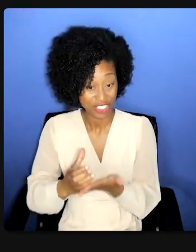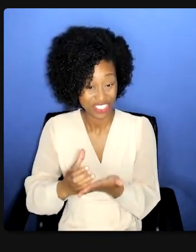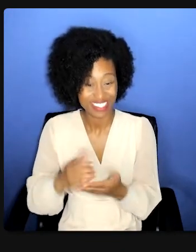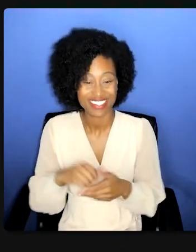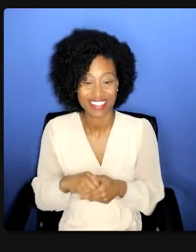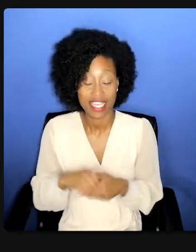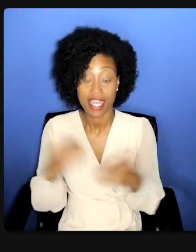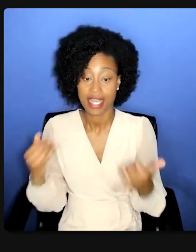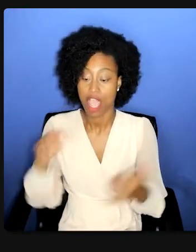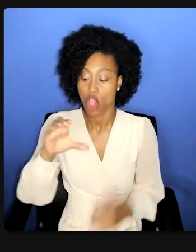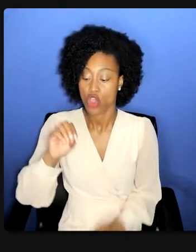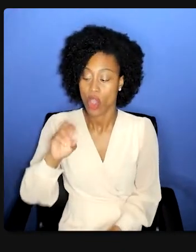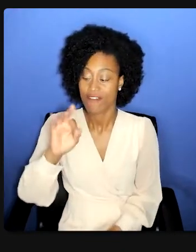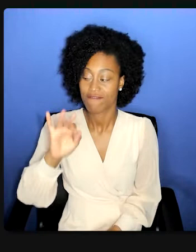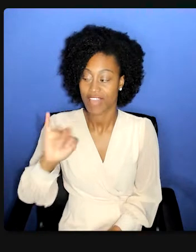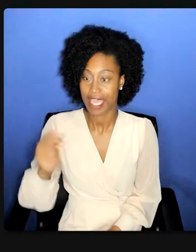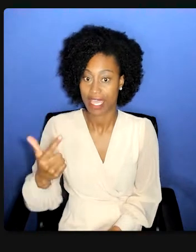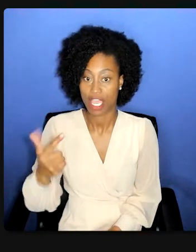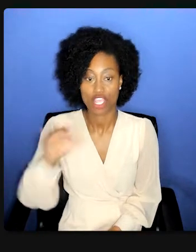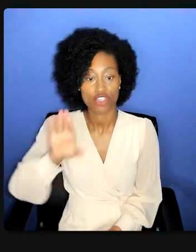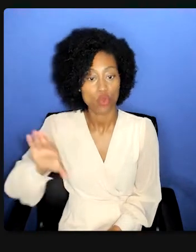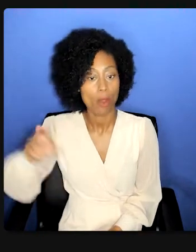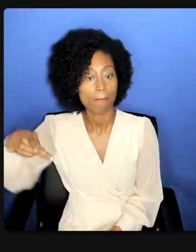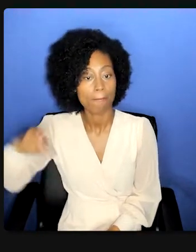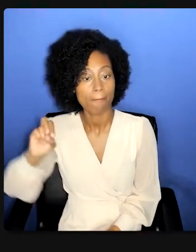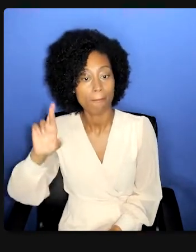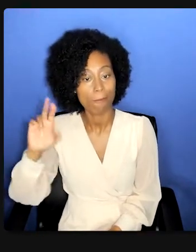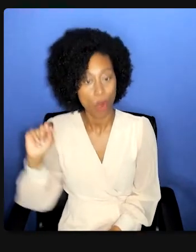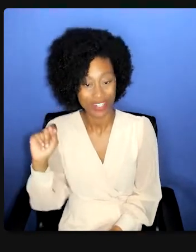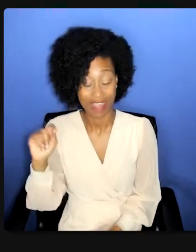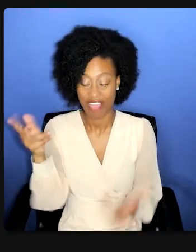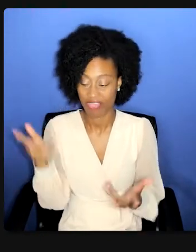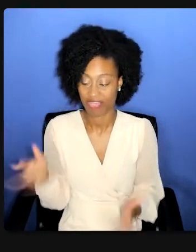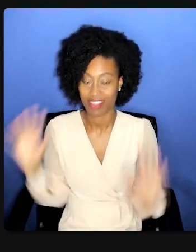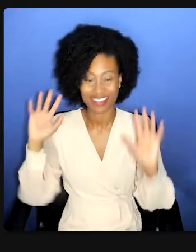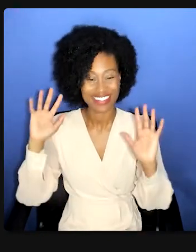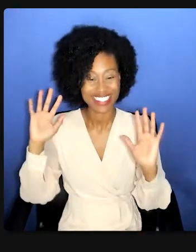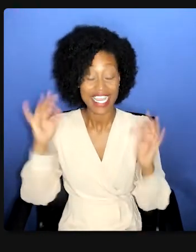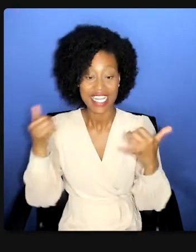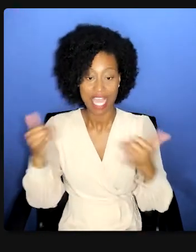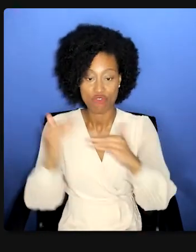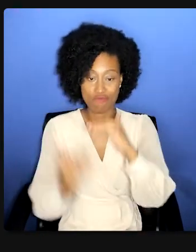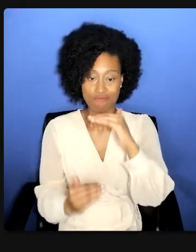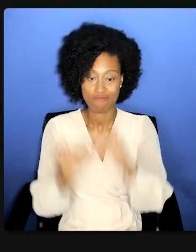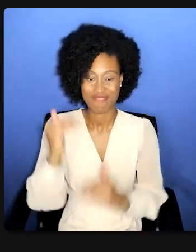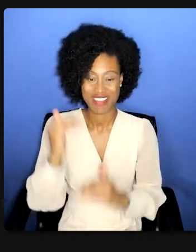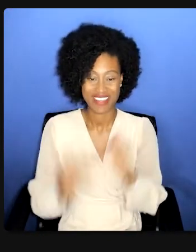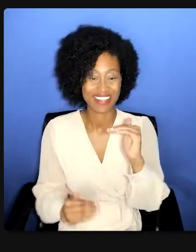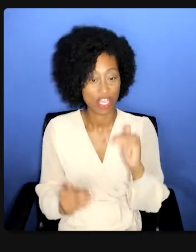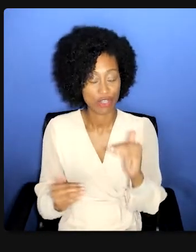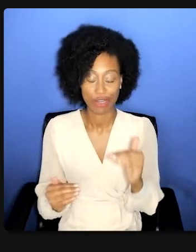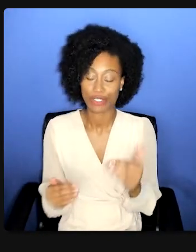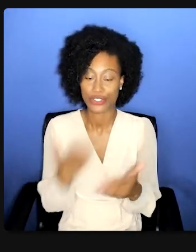then you need to configure your ports. And that's it. You have the build, and then you're good to go.